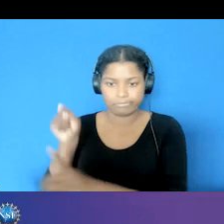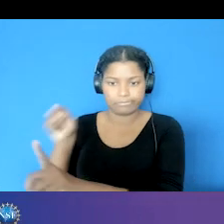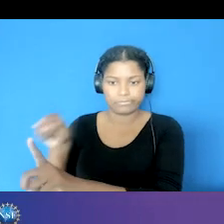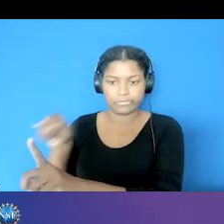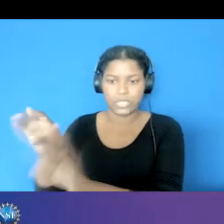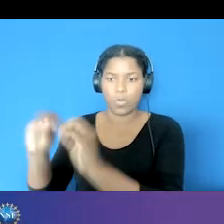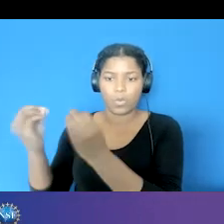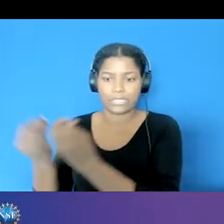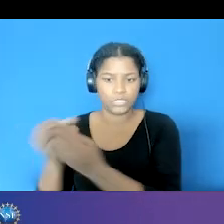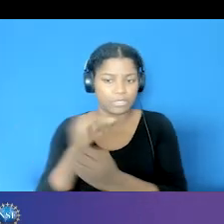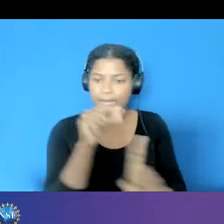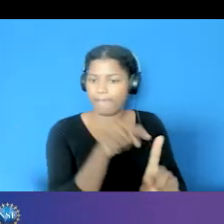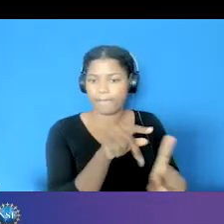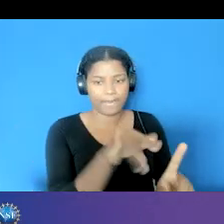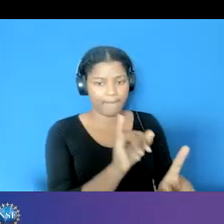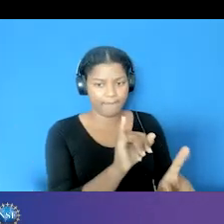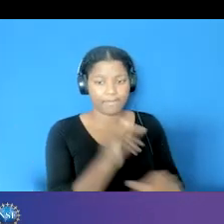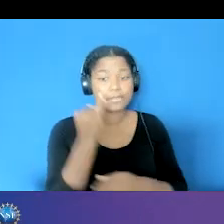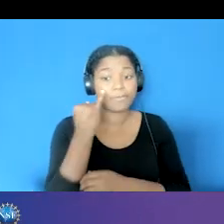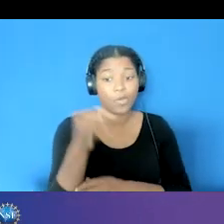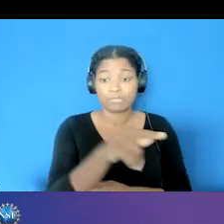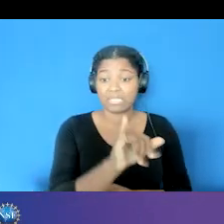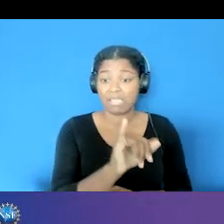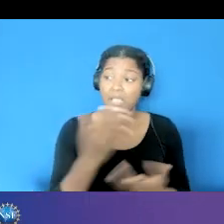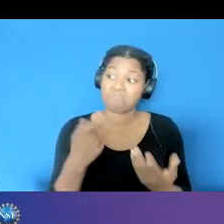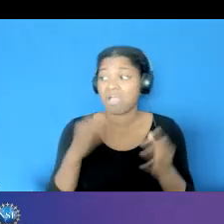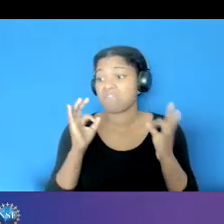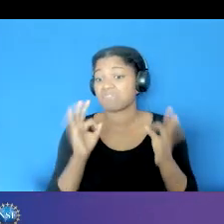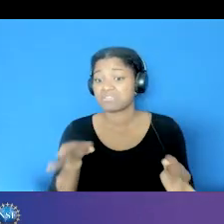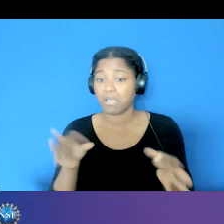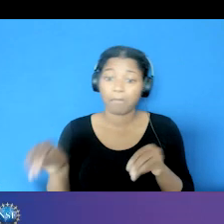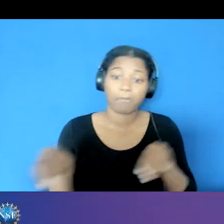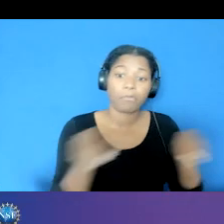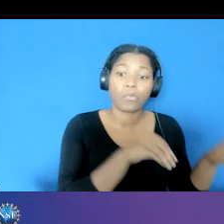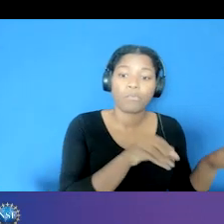and those circumstances if the PI decides that they're going to move to another organization.